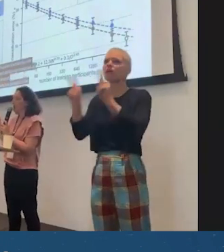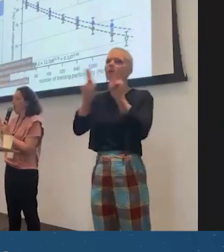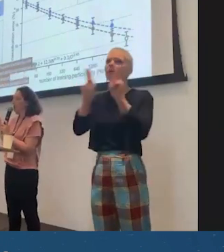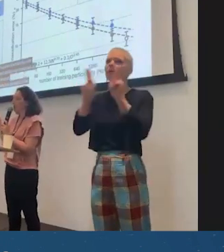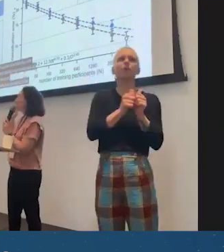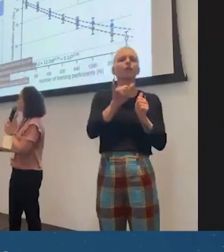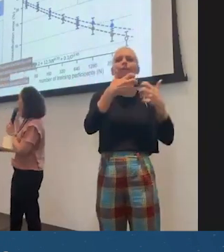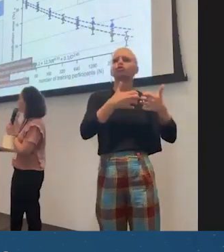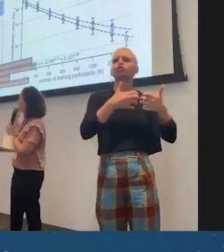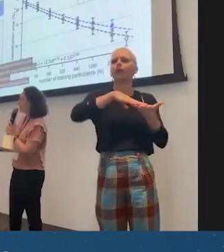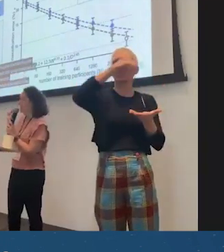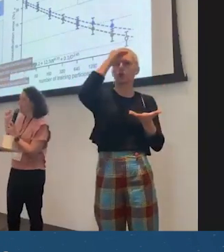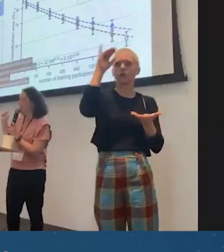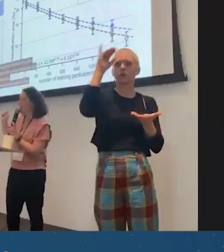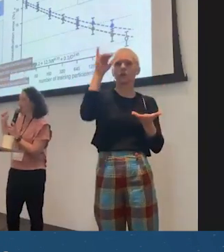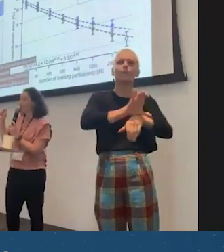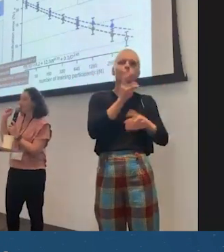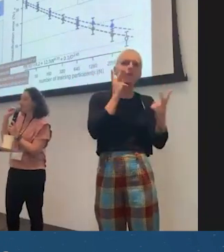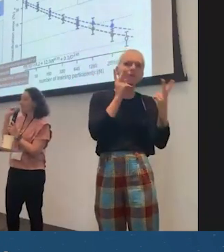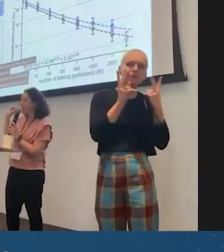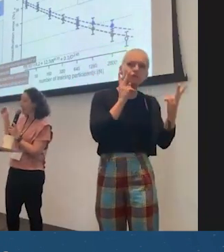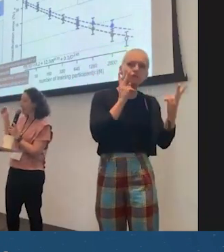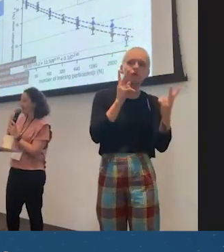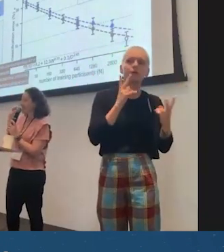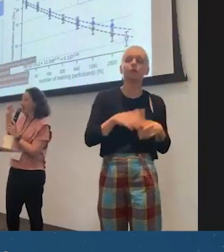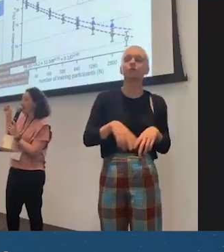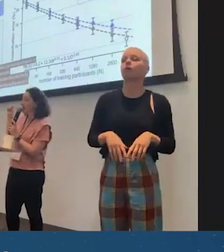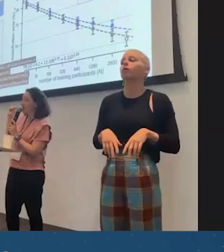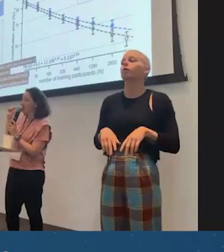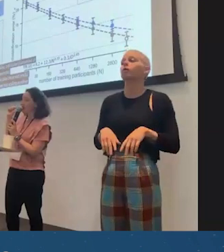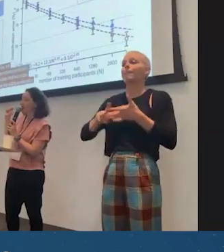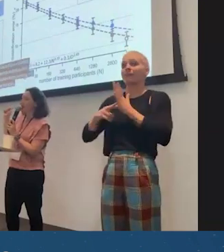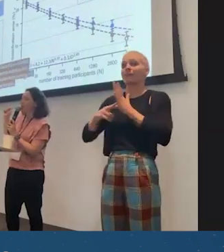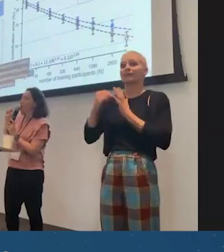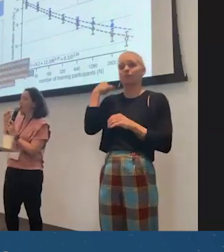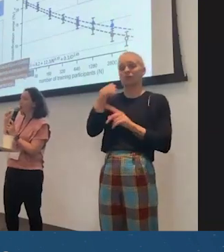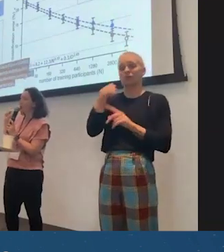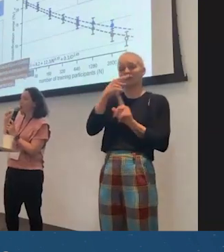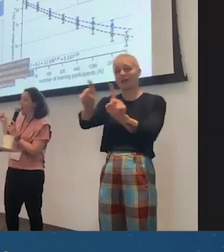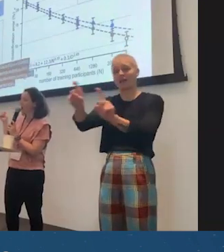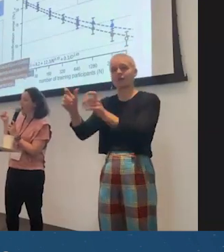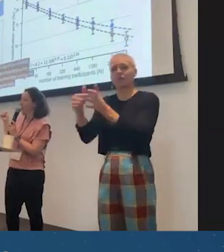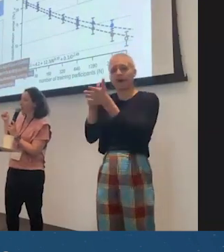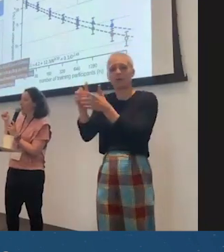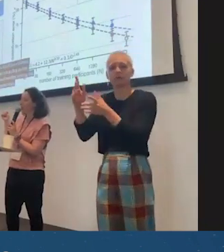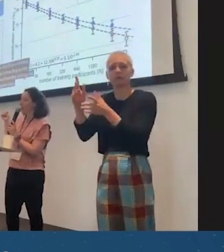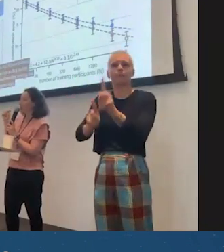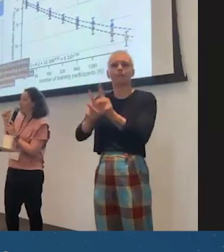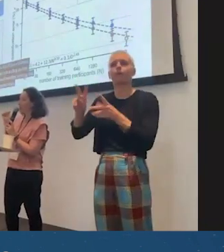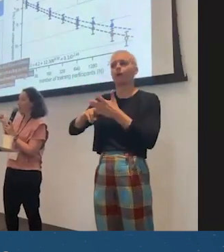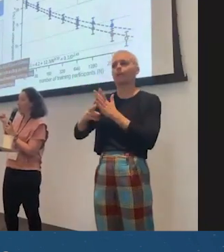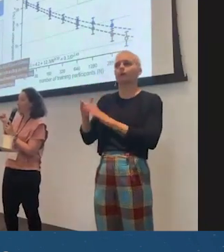So the key result here is scaling to thousands of users improves model performance, indicating